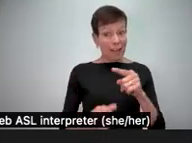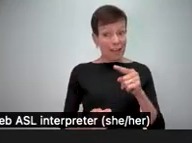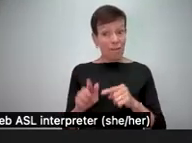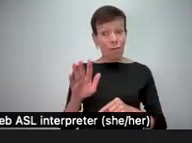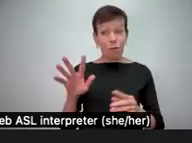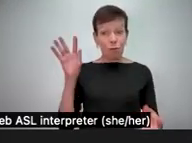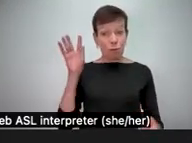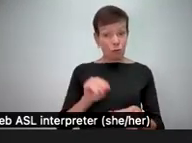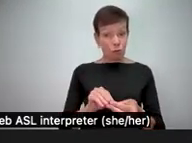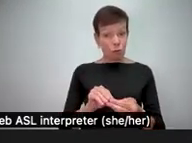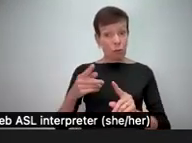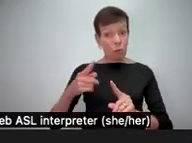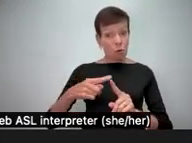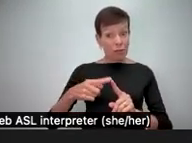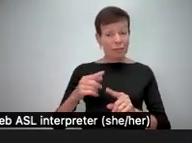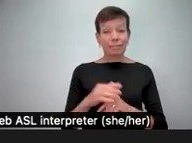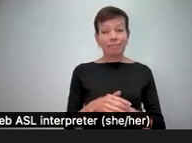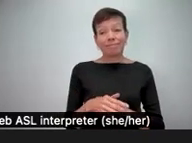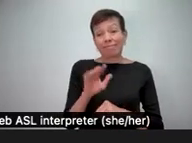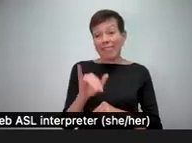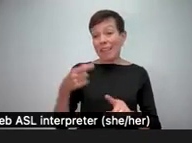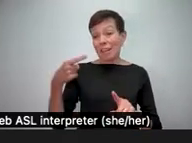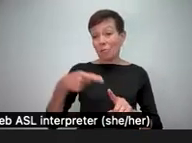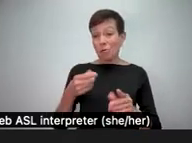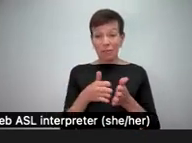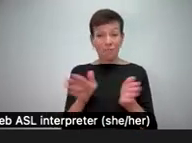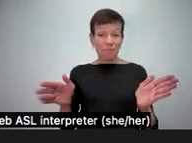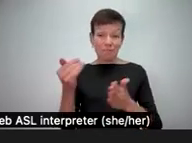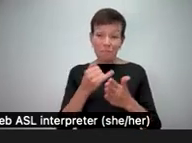That's what public art is about, it's about working with community, so we put a lot of